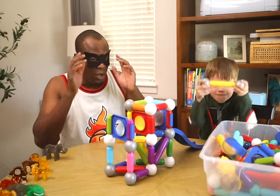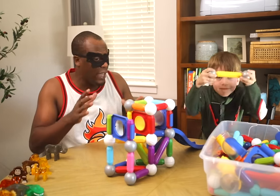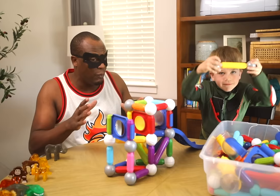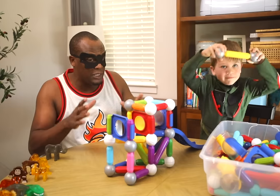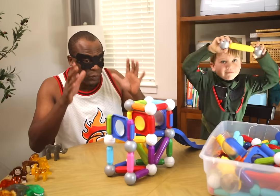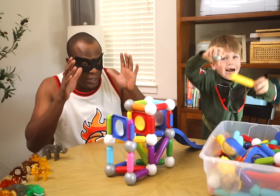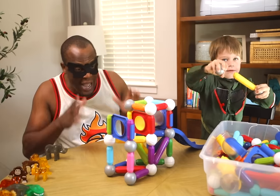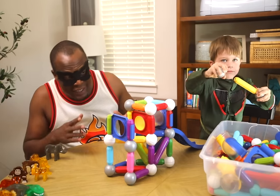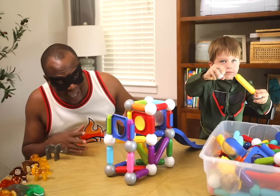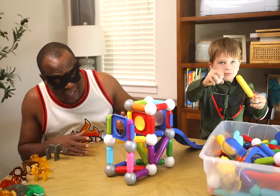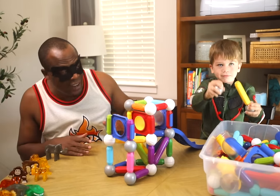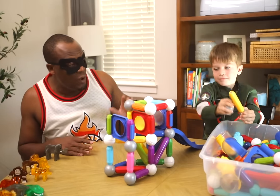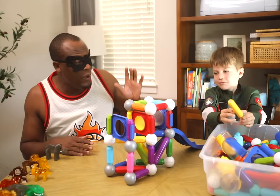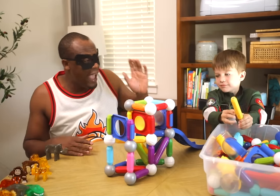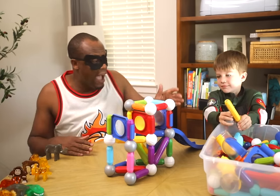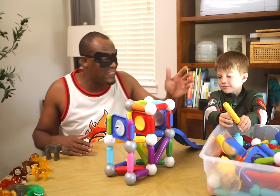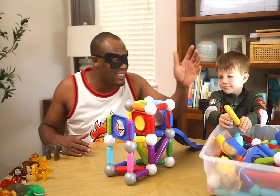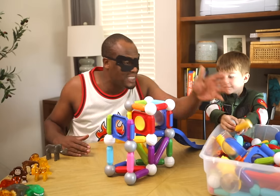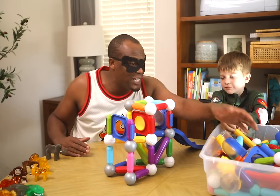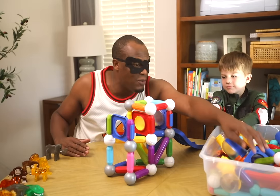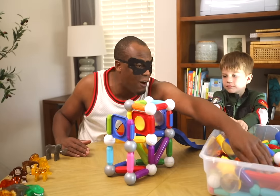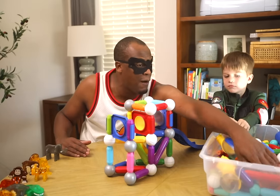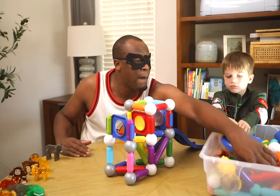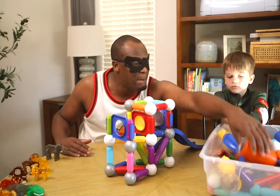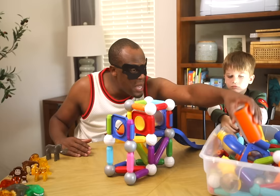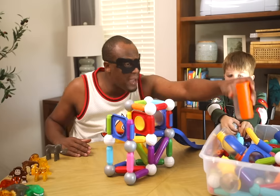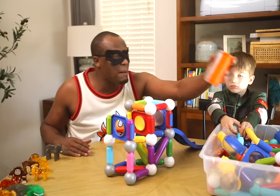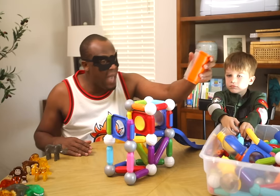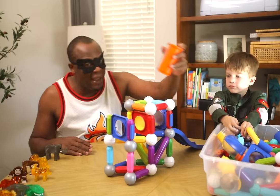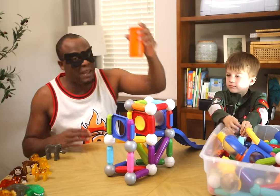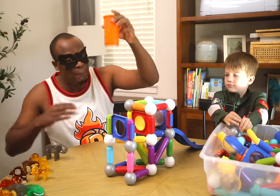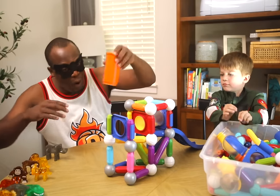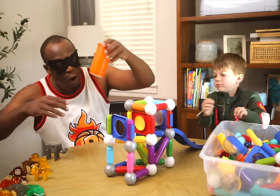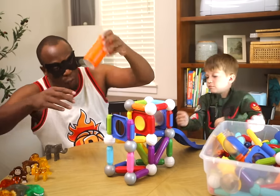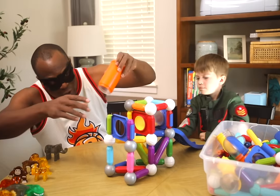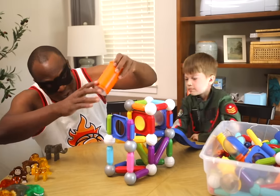Okay, West, we're not done. We have to continue our Mega Magnet Ball Run.